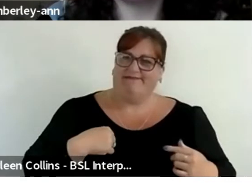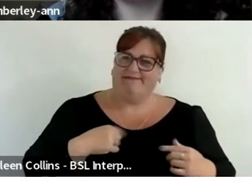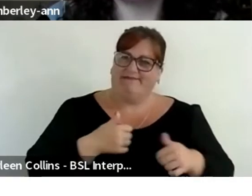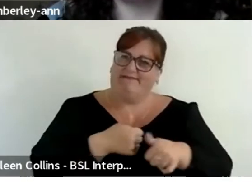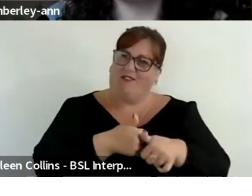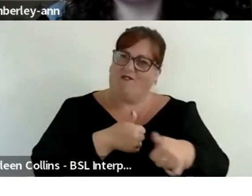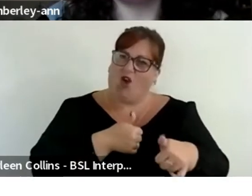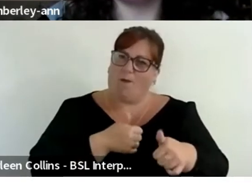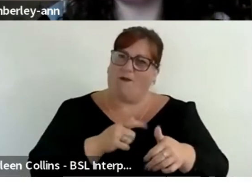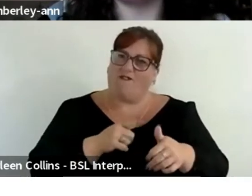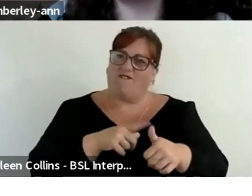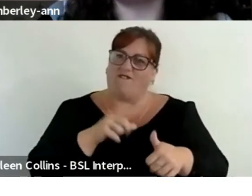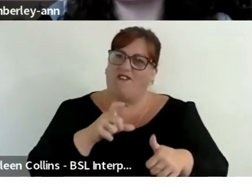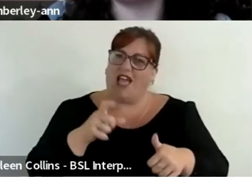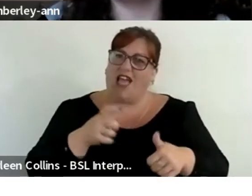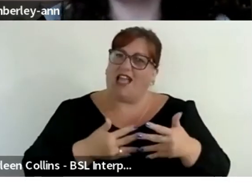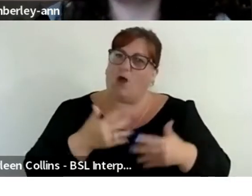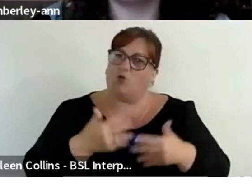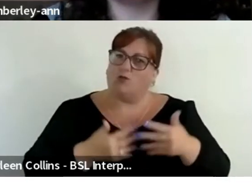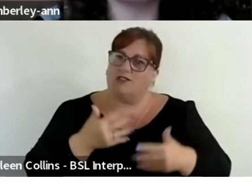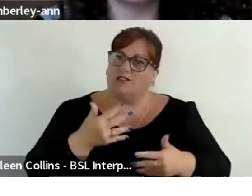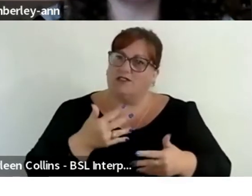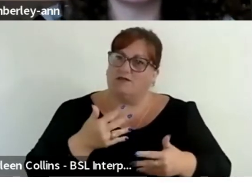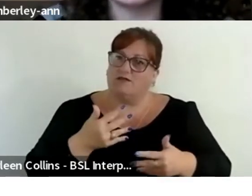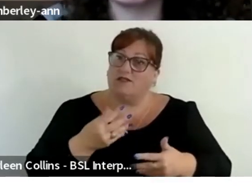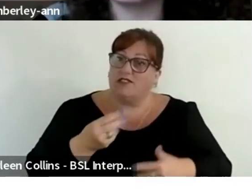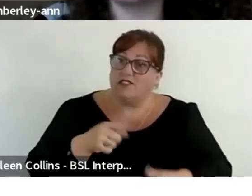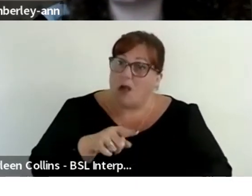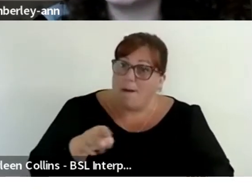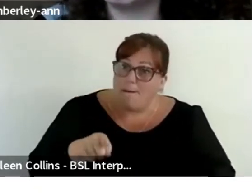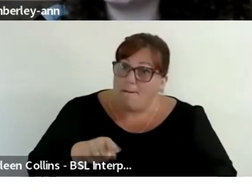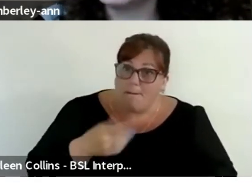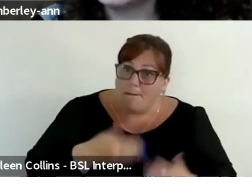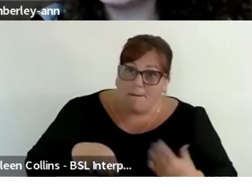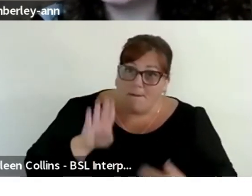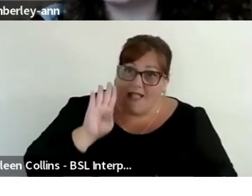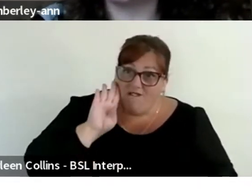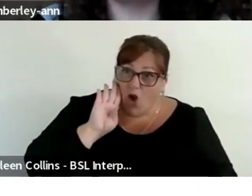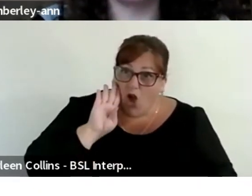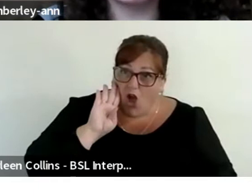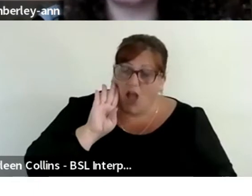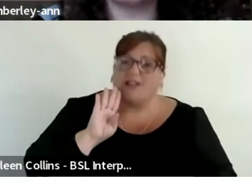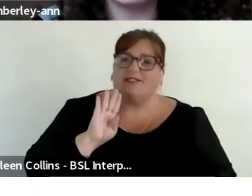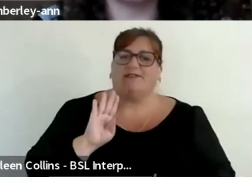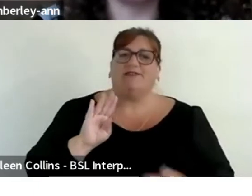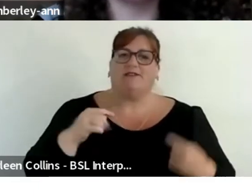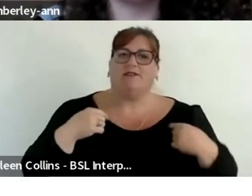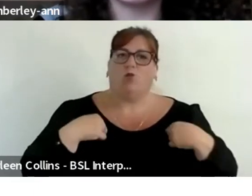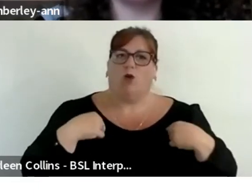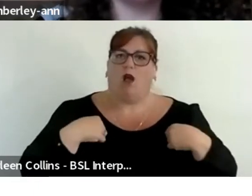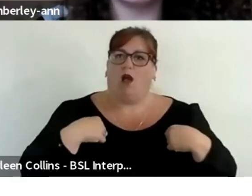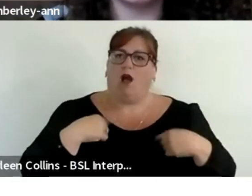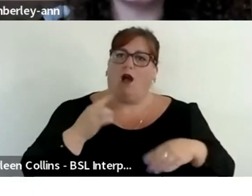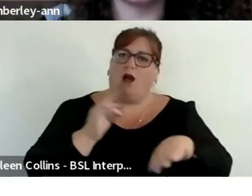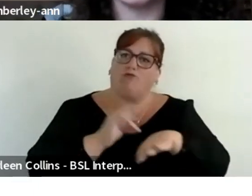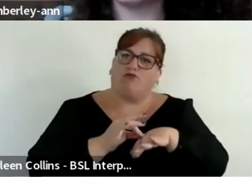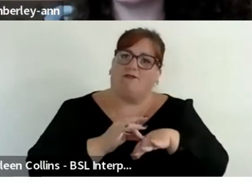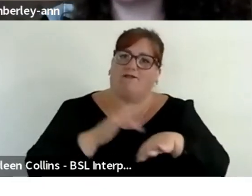To sum it up, we are a professional services firm. We don't make or sell any products.